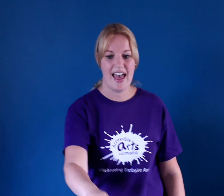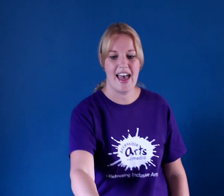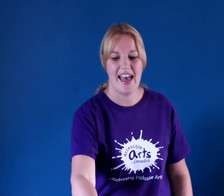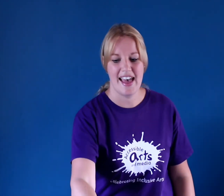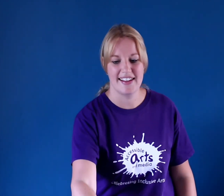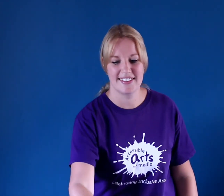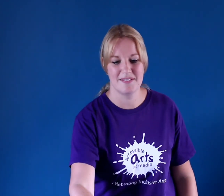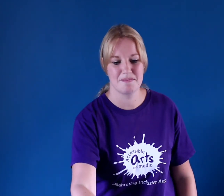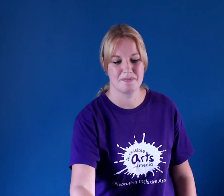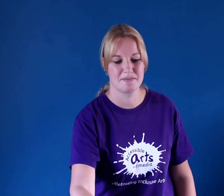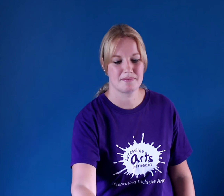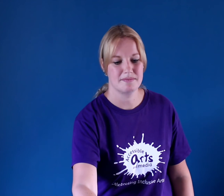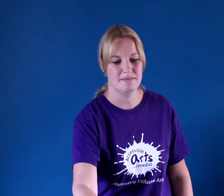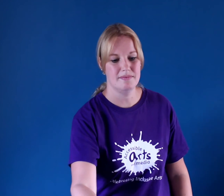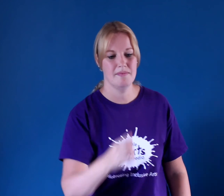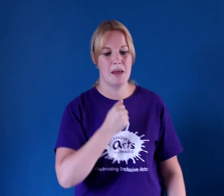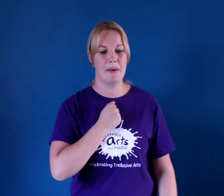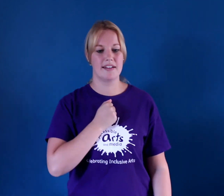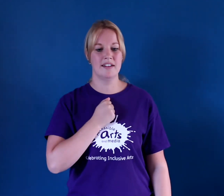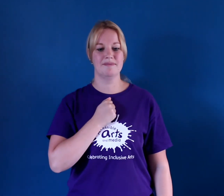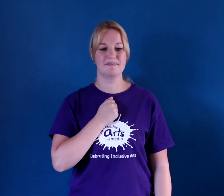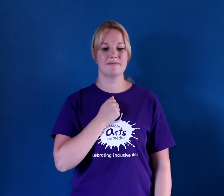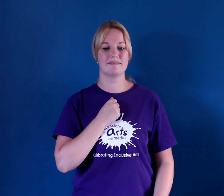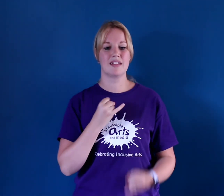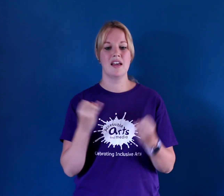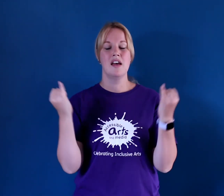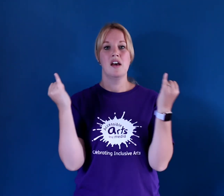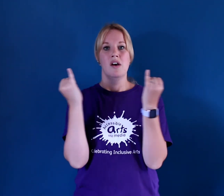Excellent. My turn.